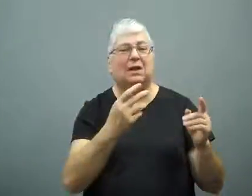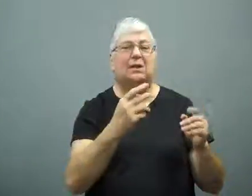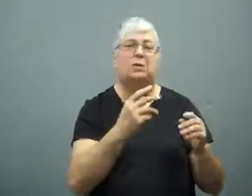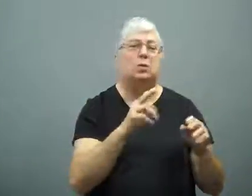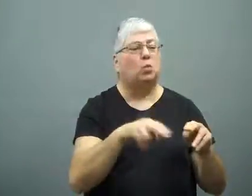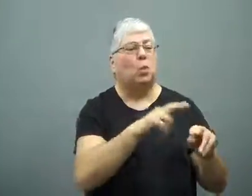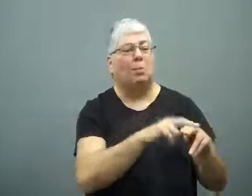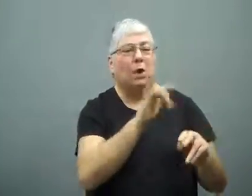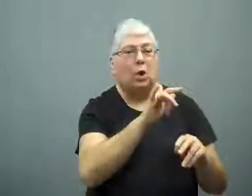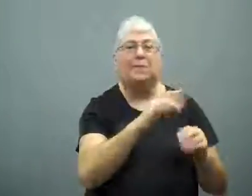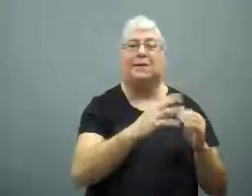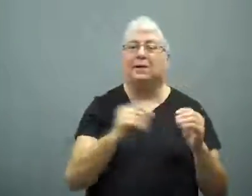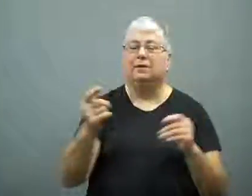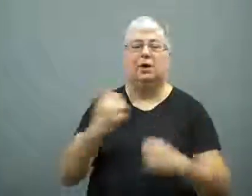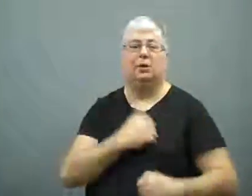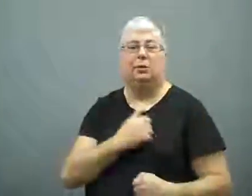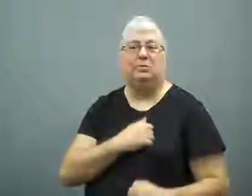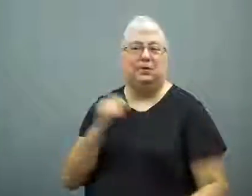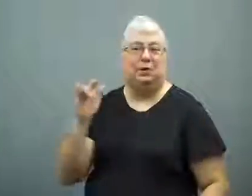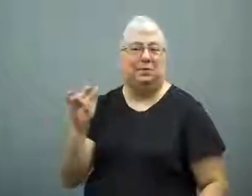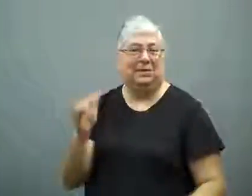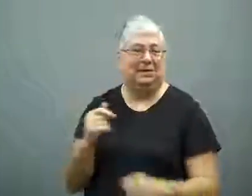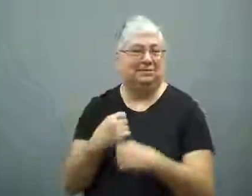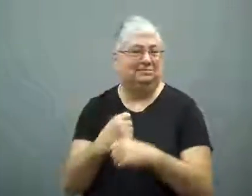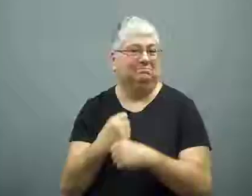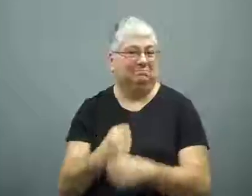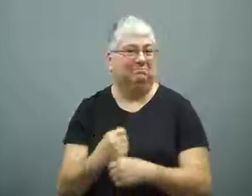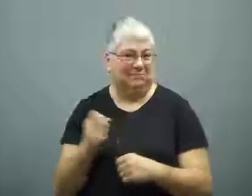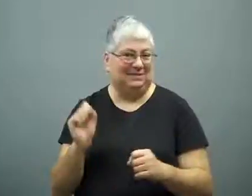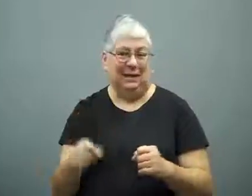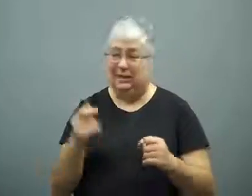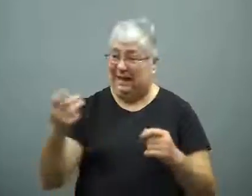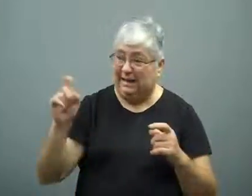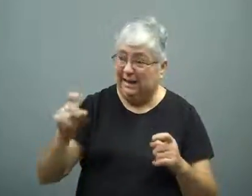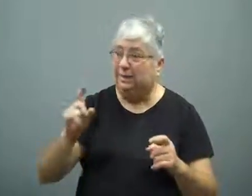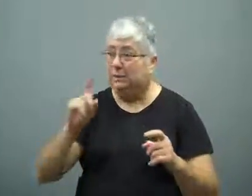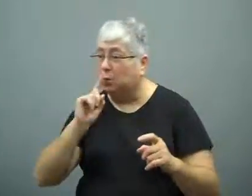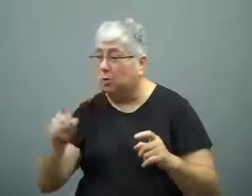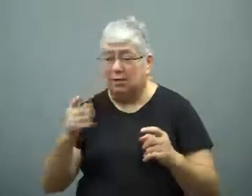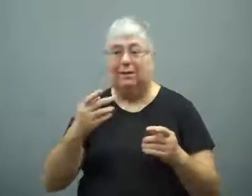civilian and military aircraft.